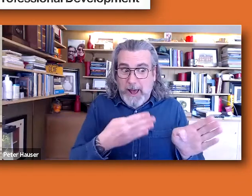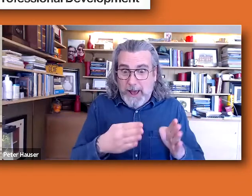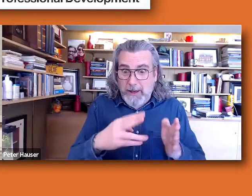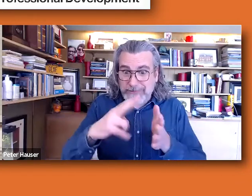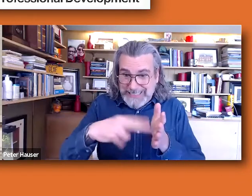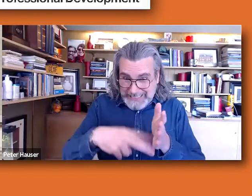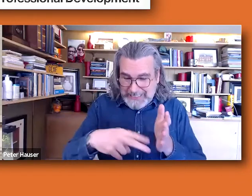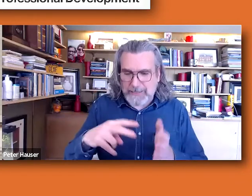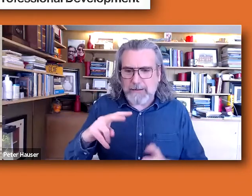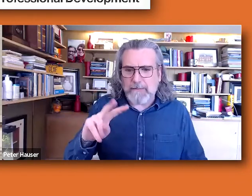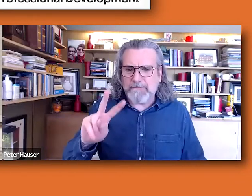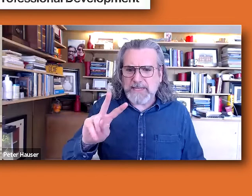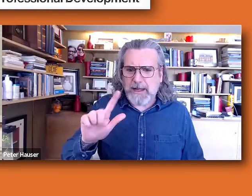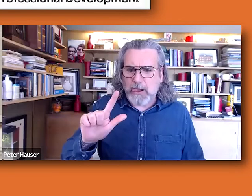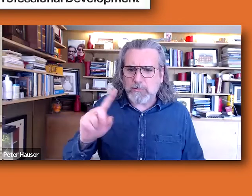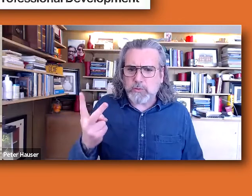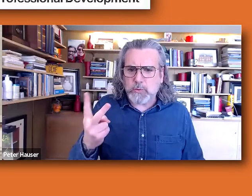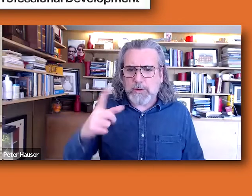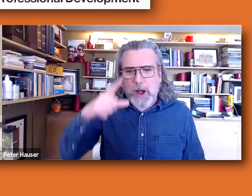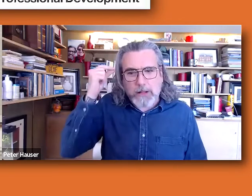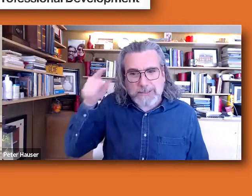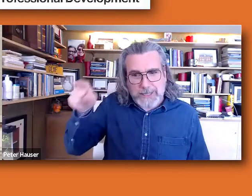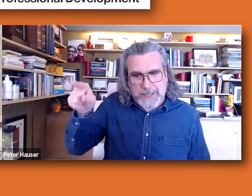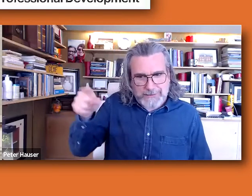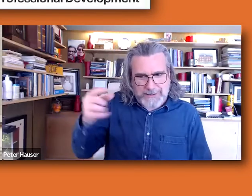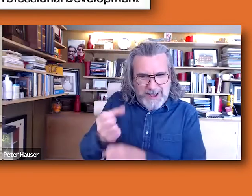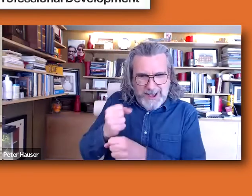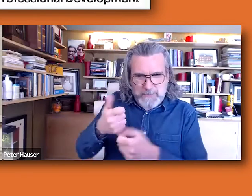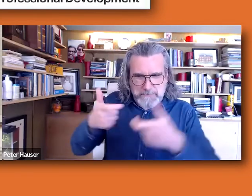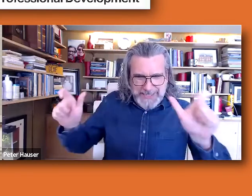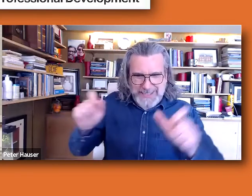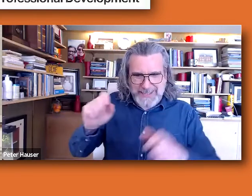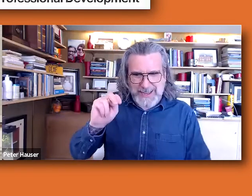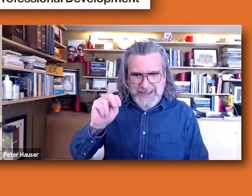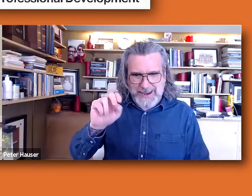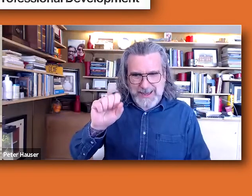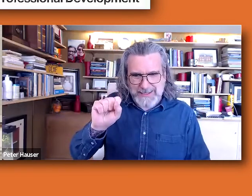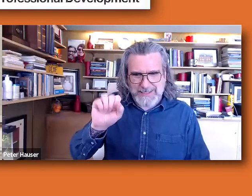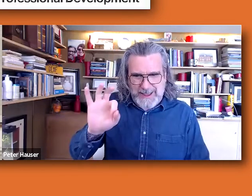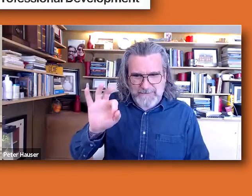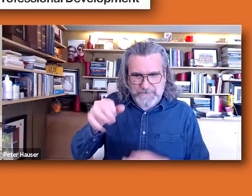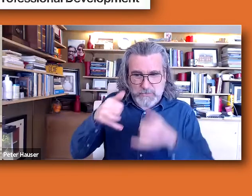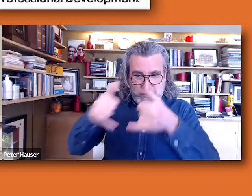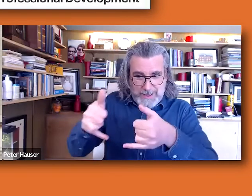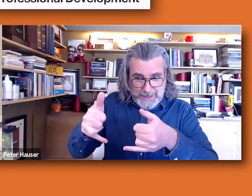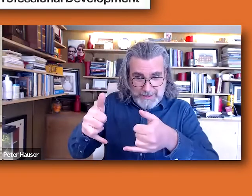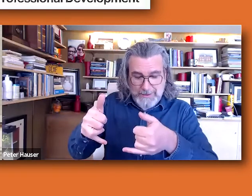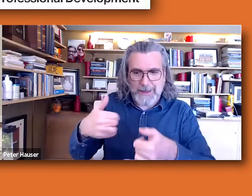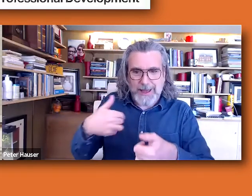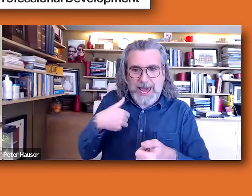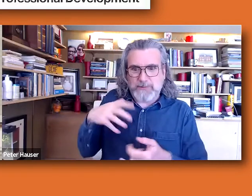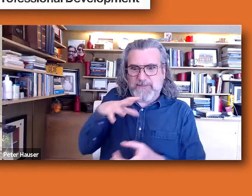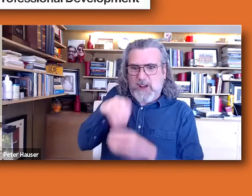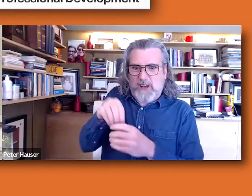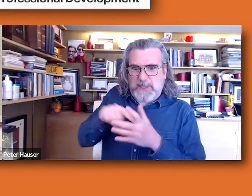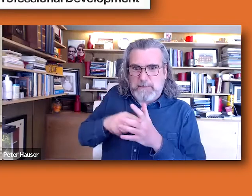So, reading was close enough. So, I partnered, with-- around the same time, Gallaudet University received a very large NSF grant